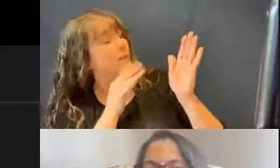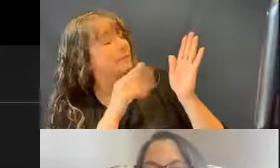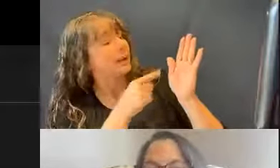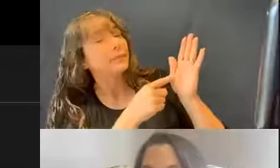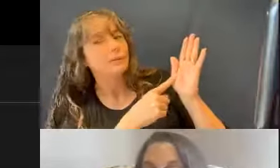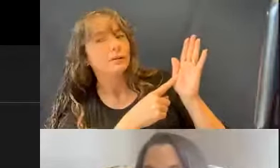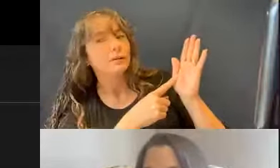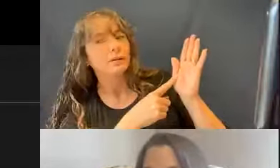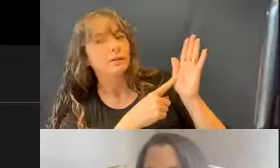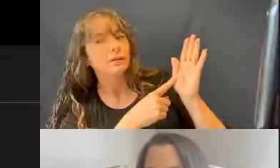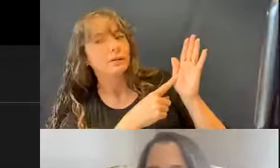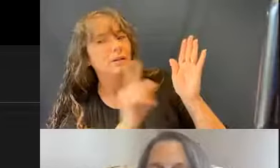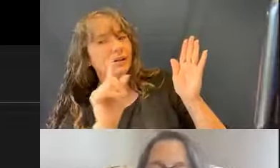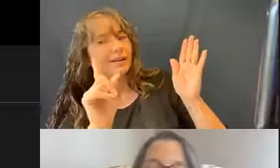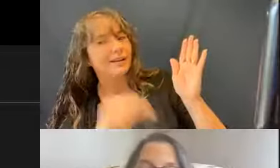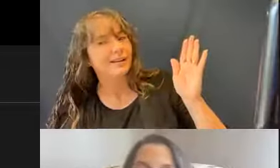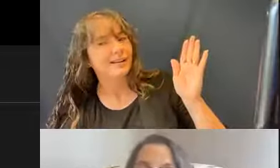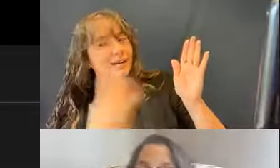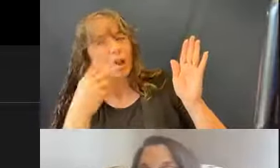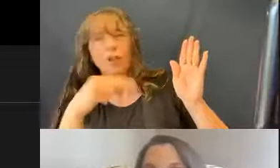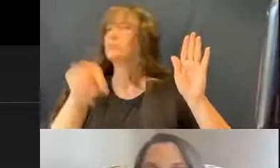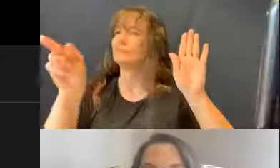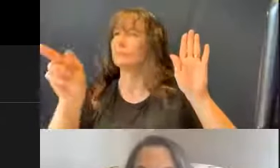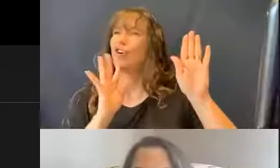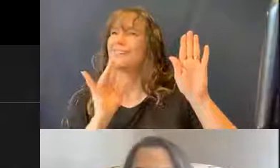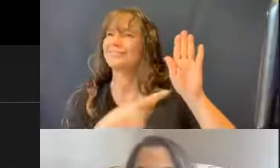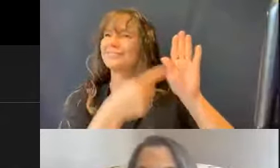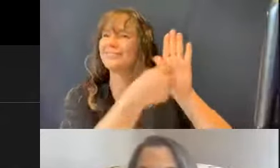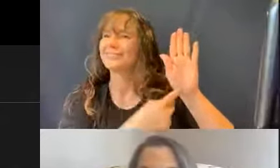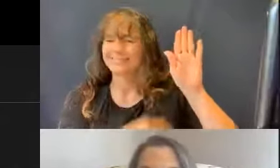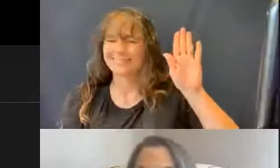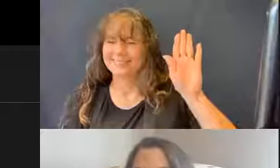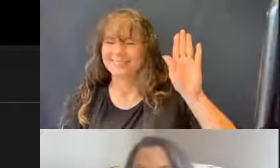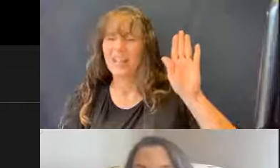make sure that you're still facing them. Some veterinary clinics will have videos playing